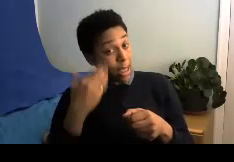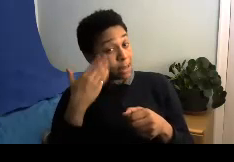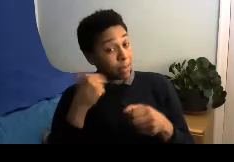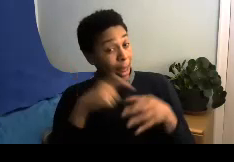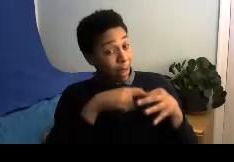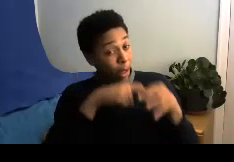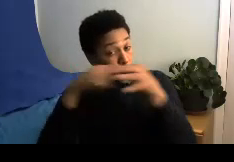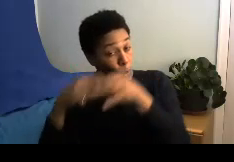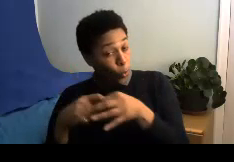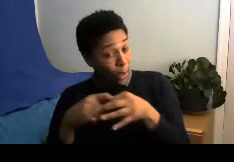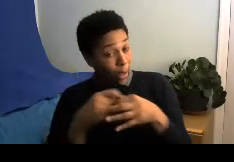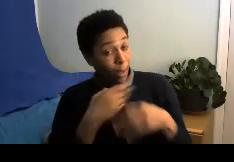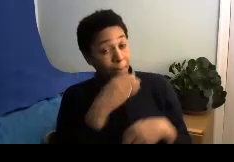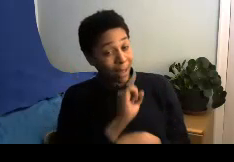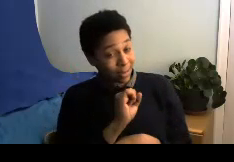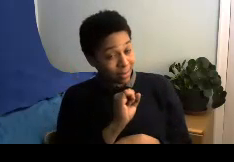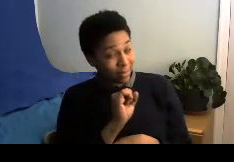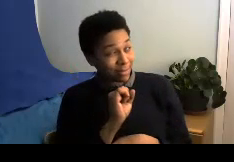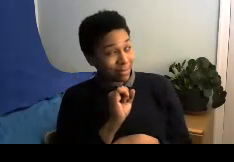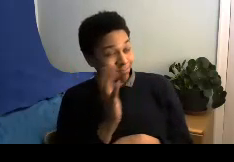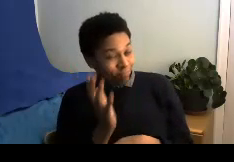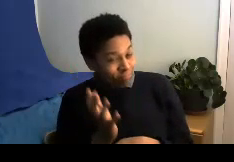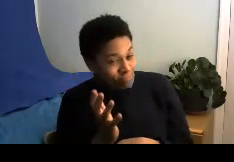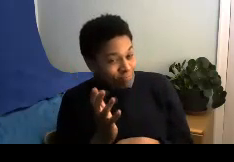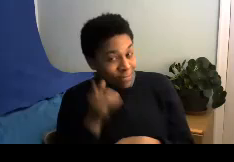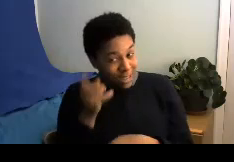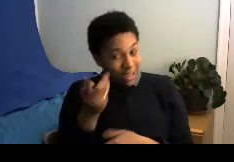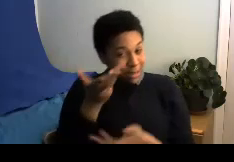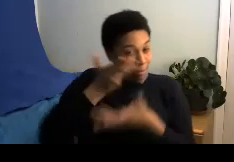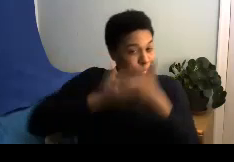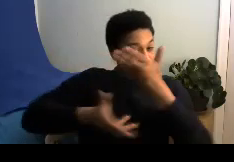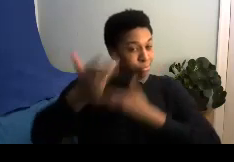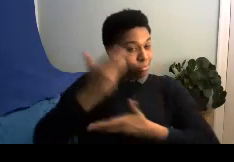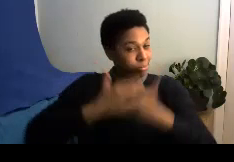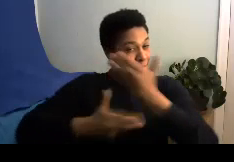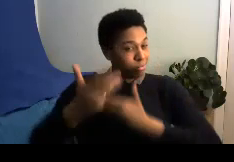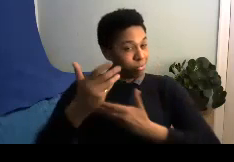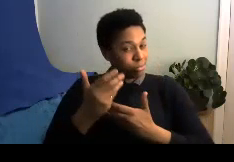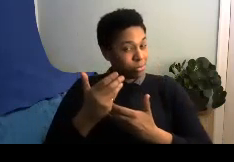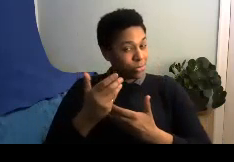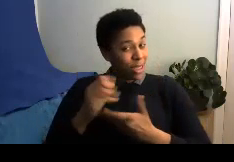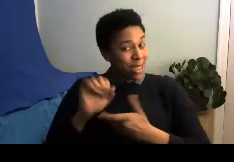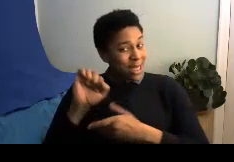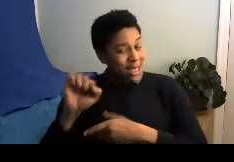us, you know, how history he feels like it's been, it's been